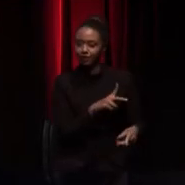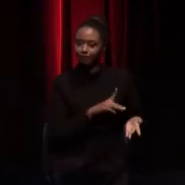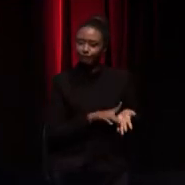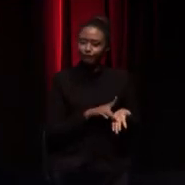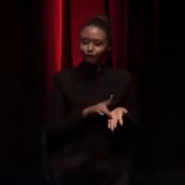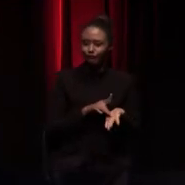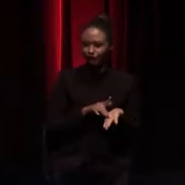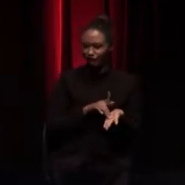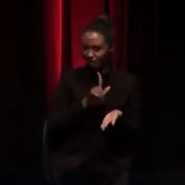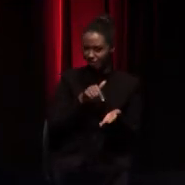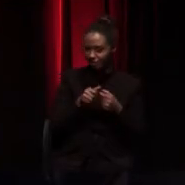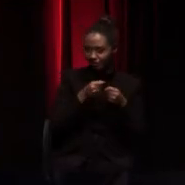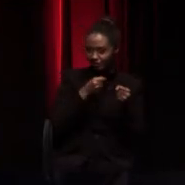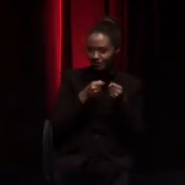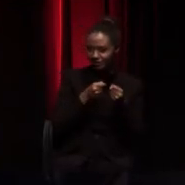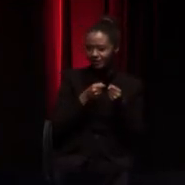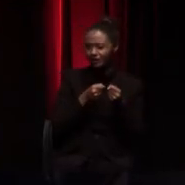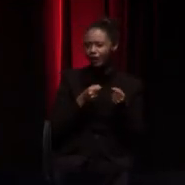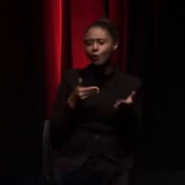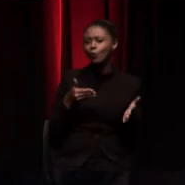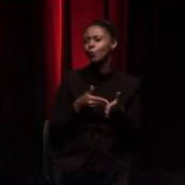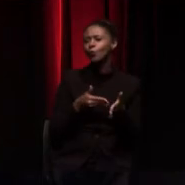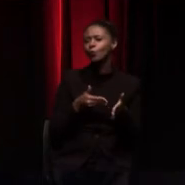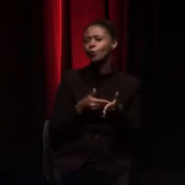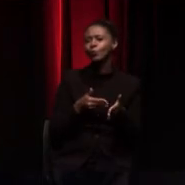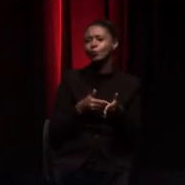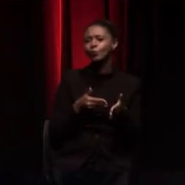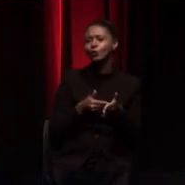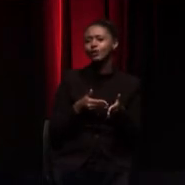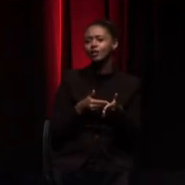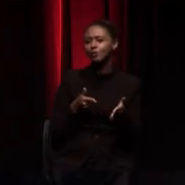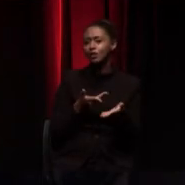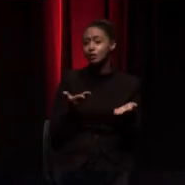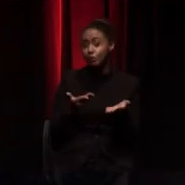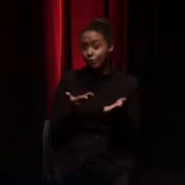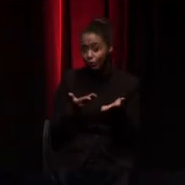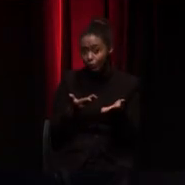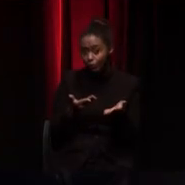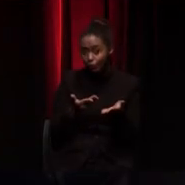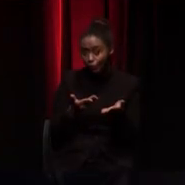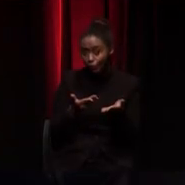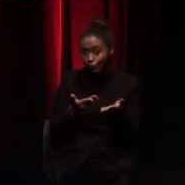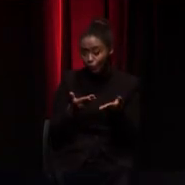What are the acceptable limits for advertising